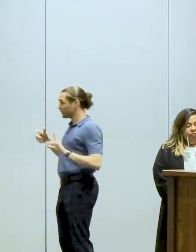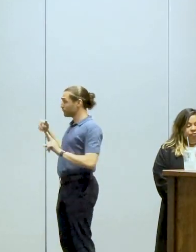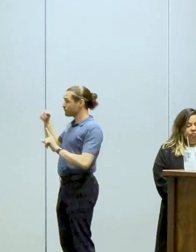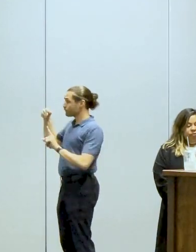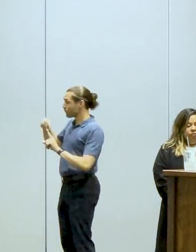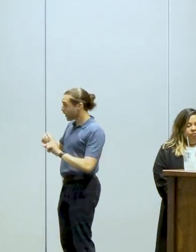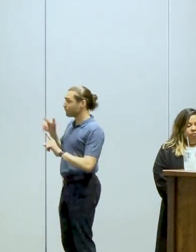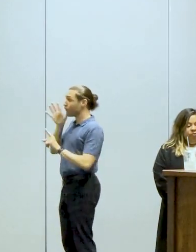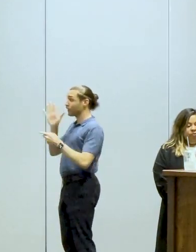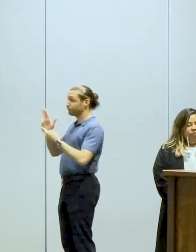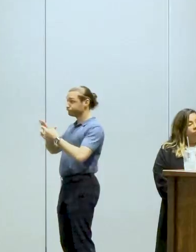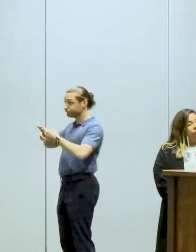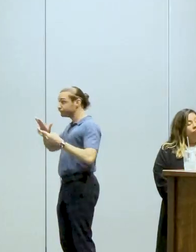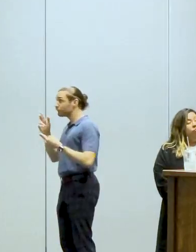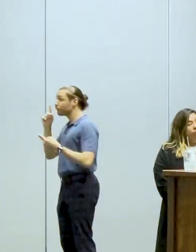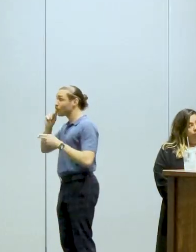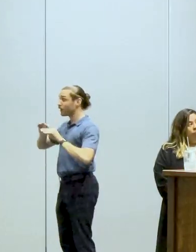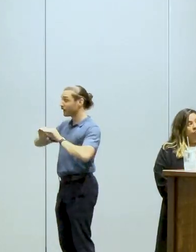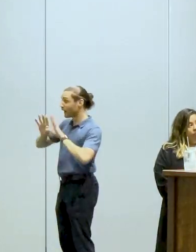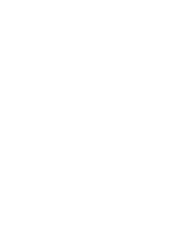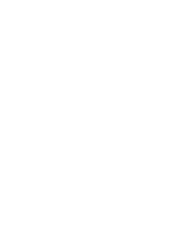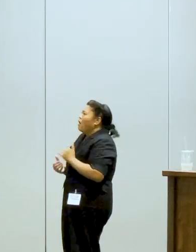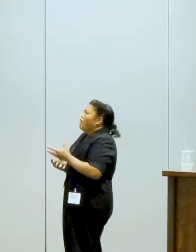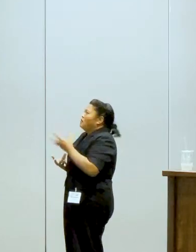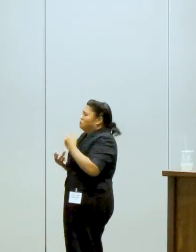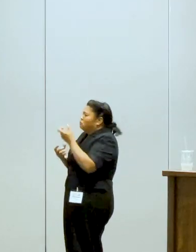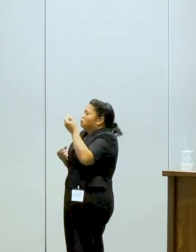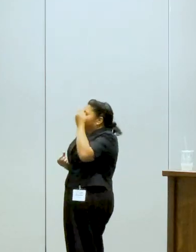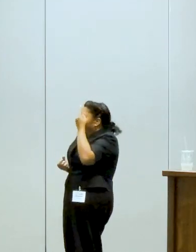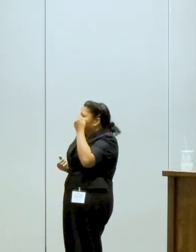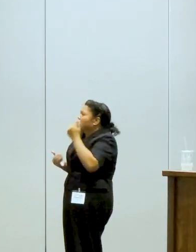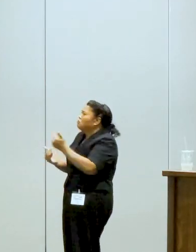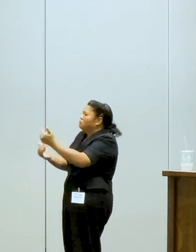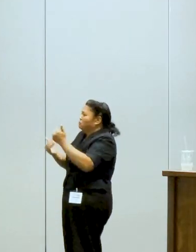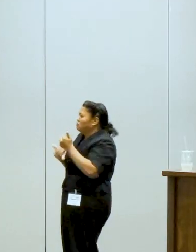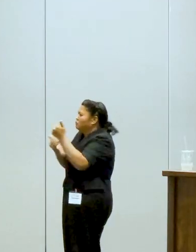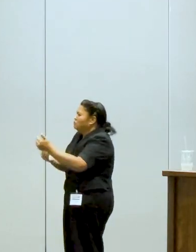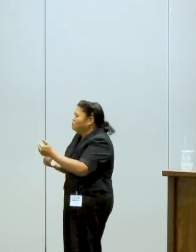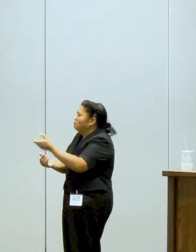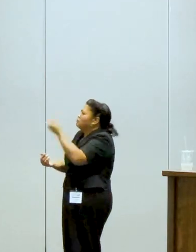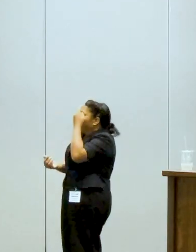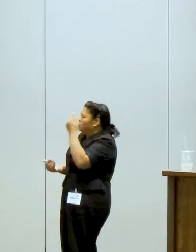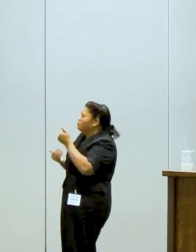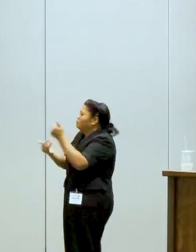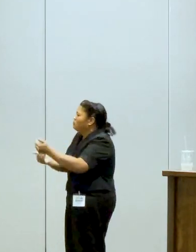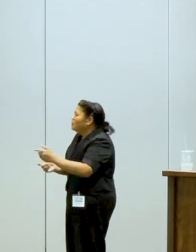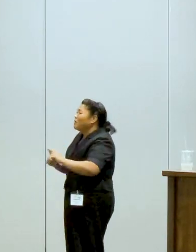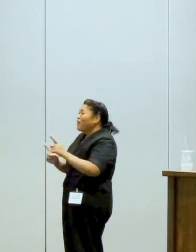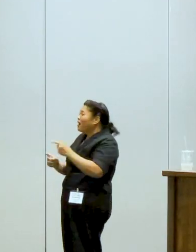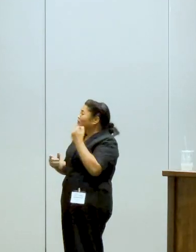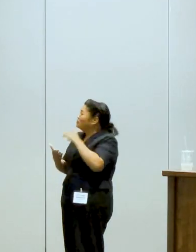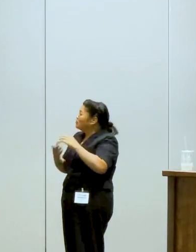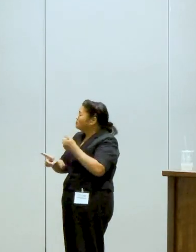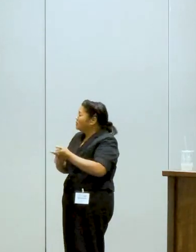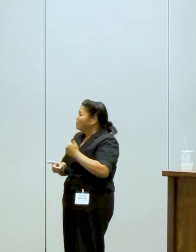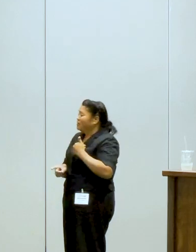clarity, accuracy and reduce confusion, but consider students with disabilities such as ADHD or dyslexia who are especially